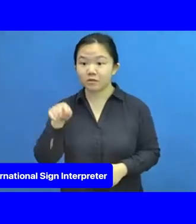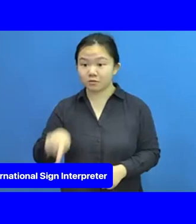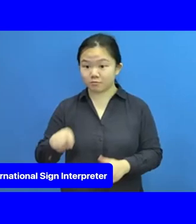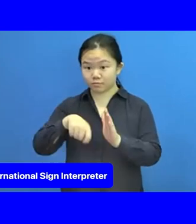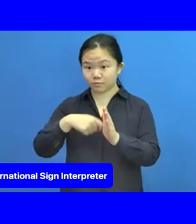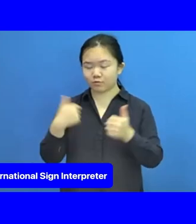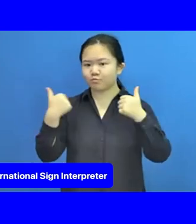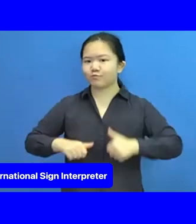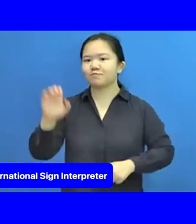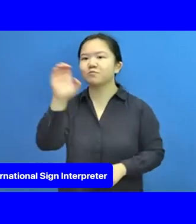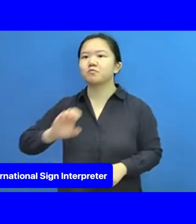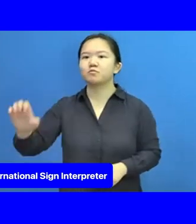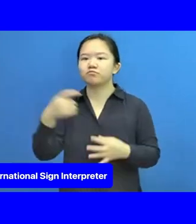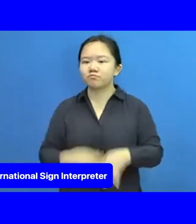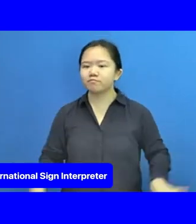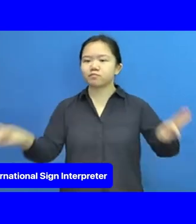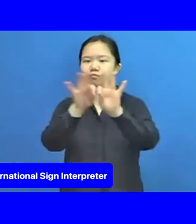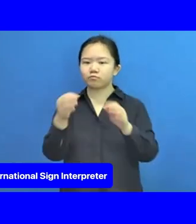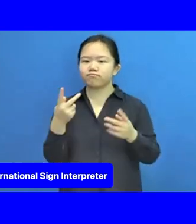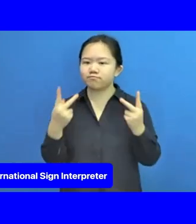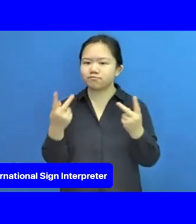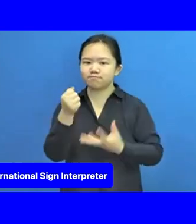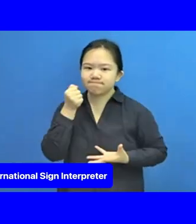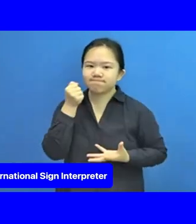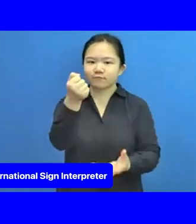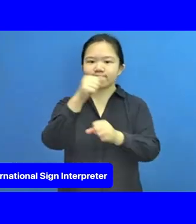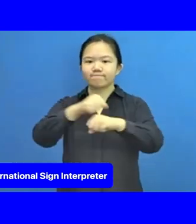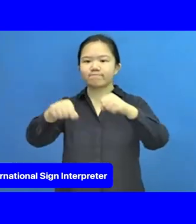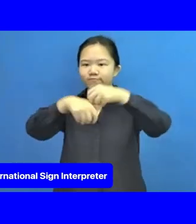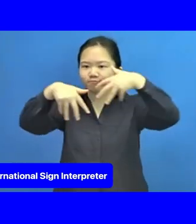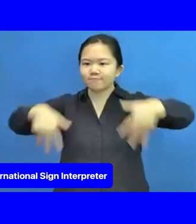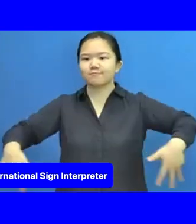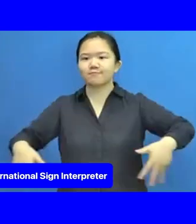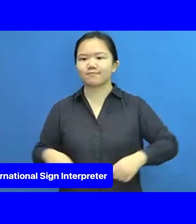that a change is possible and that we can have a stronger impact if we